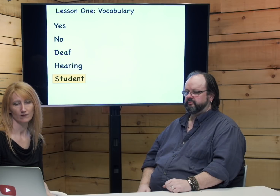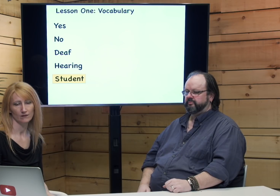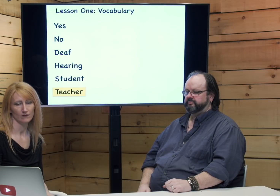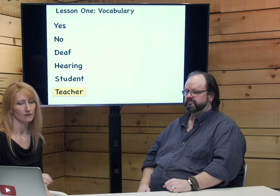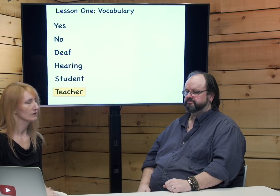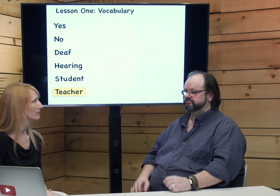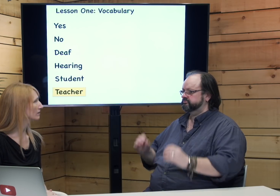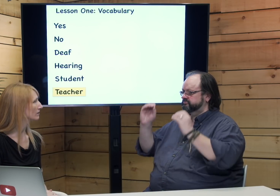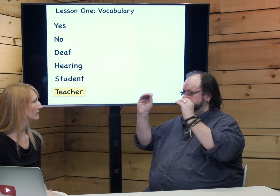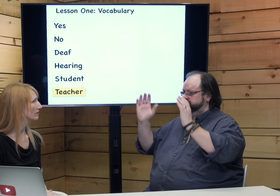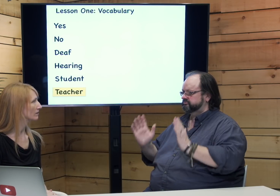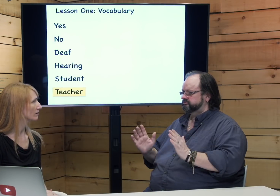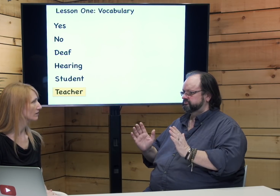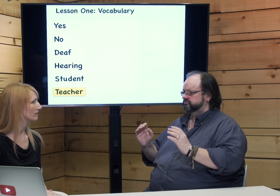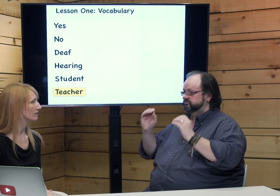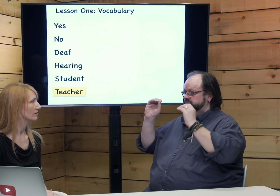teacher